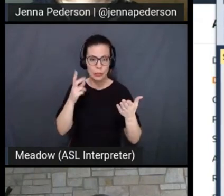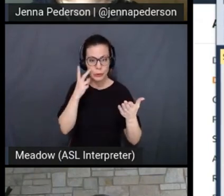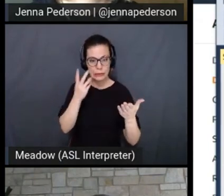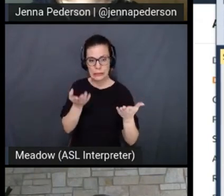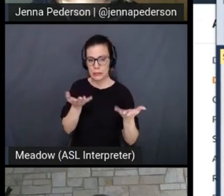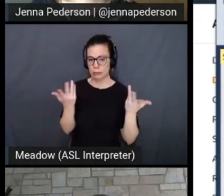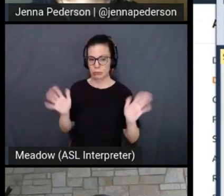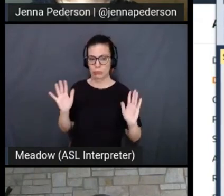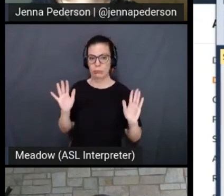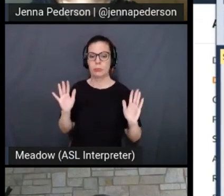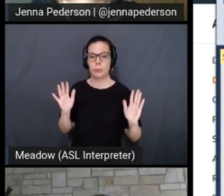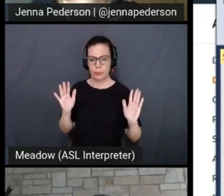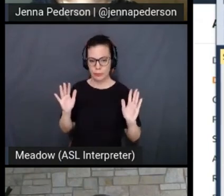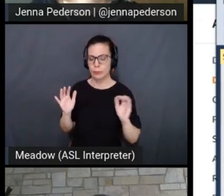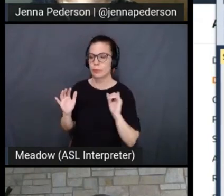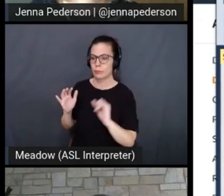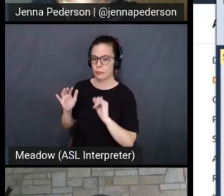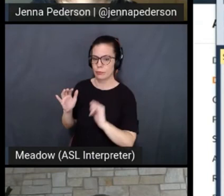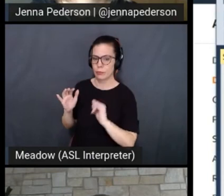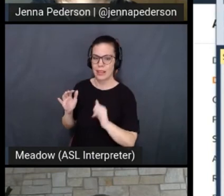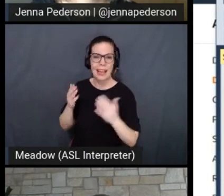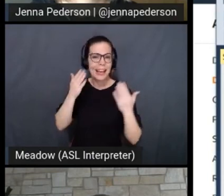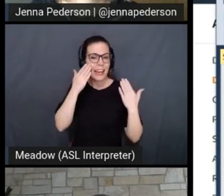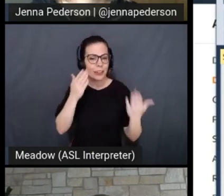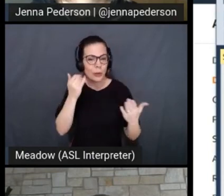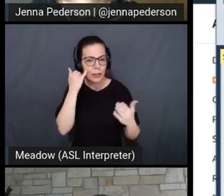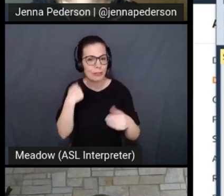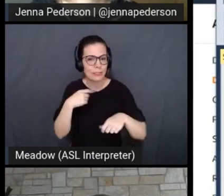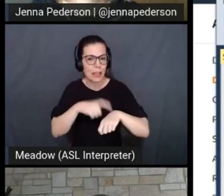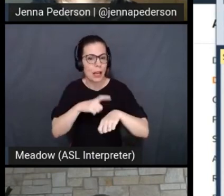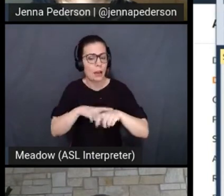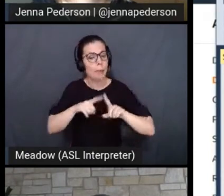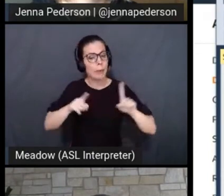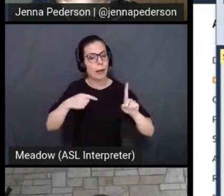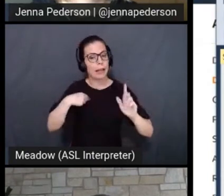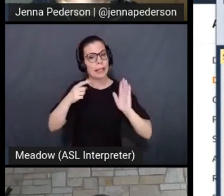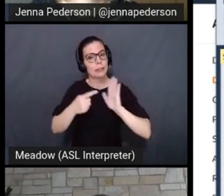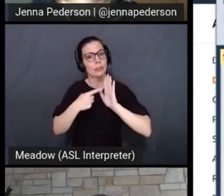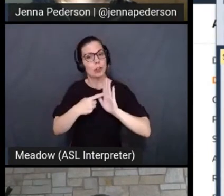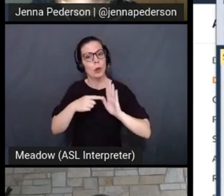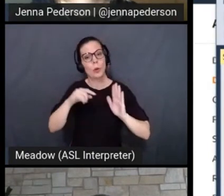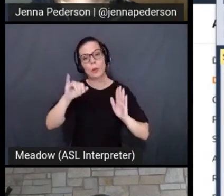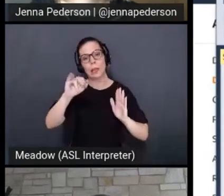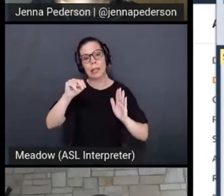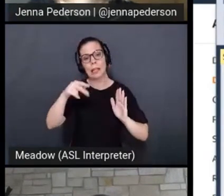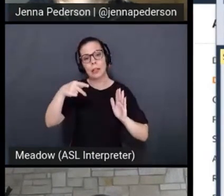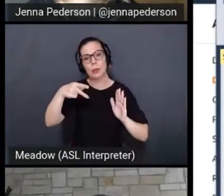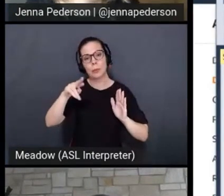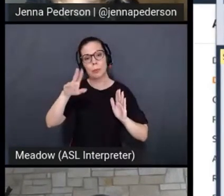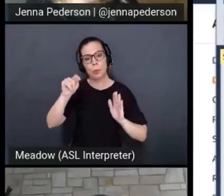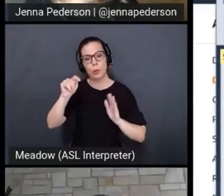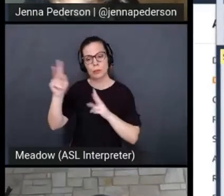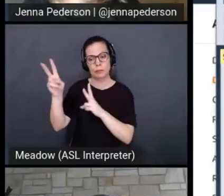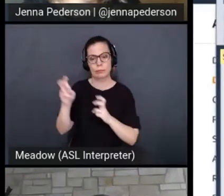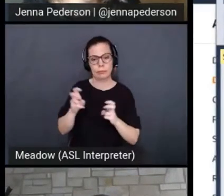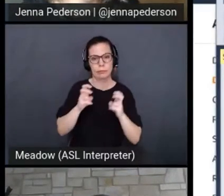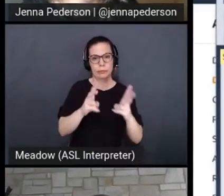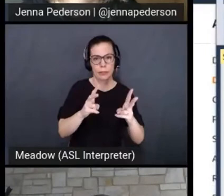And I don't know if we've got time for this, but I can show importing SQL Servers schema, or what are your thoughts?